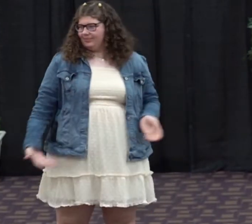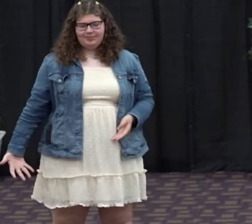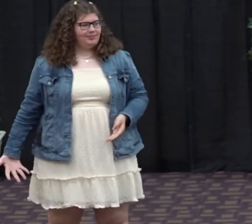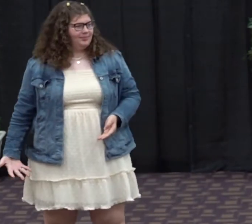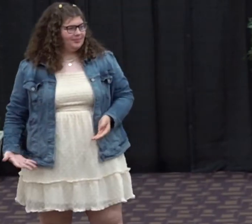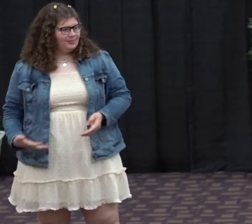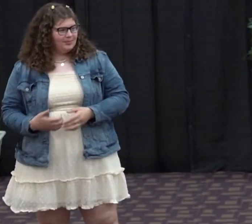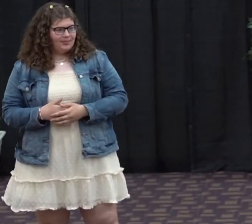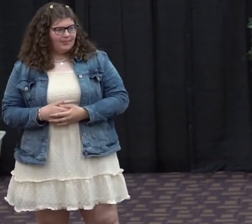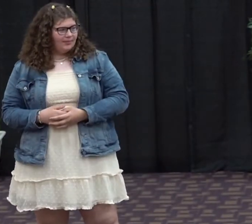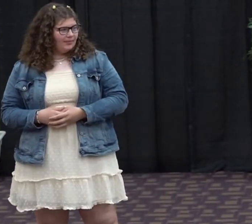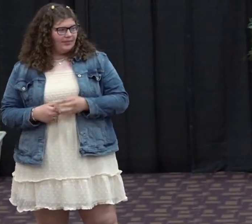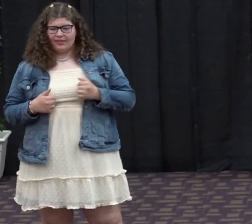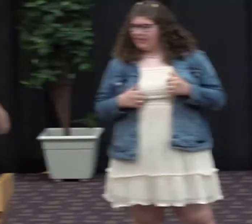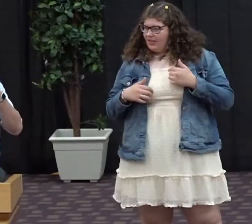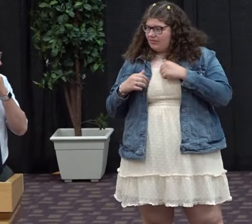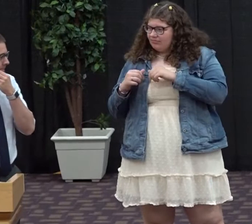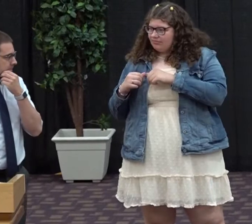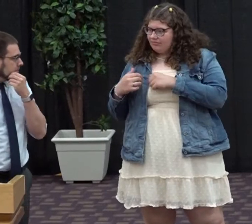I would like to bring up the vice president, Emily Koehn.